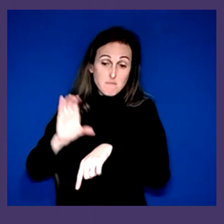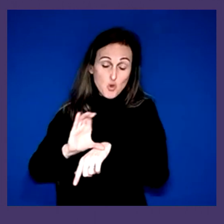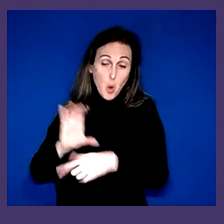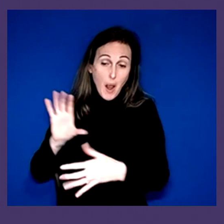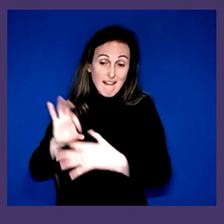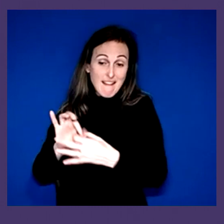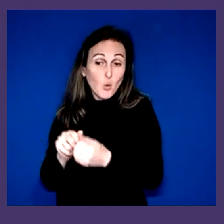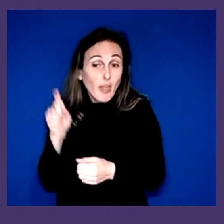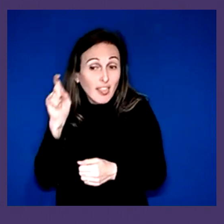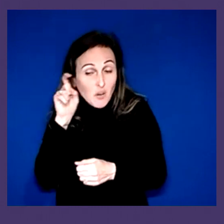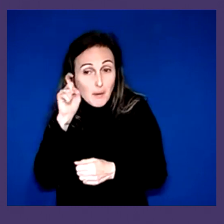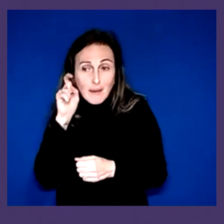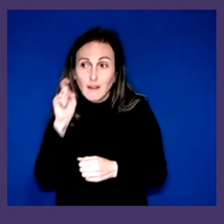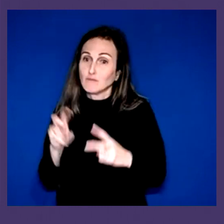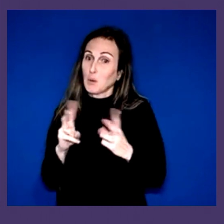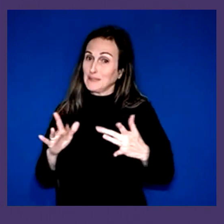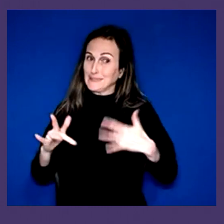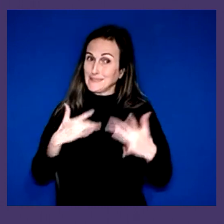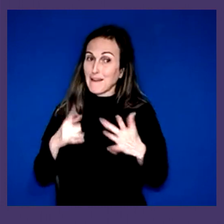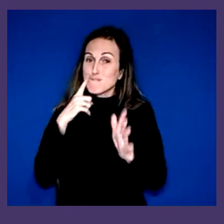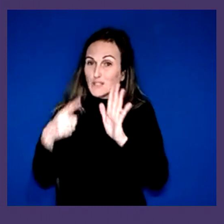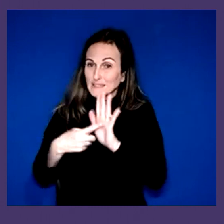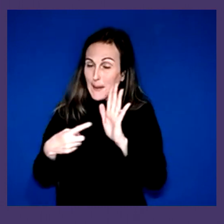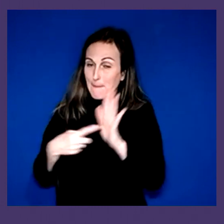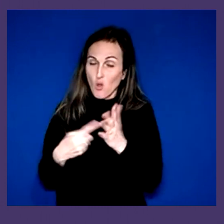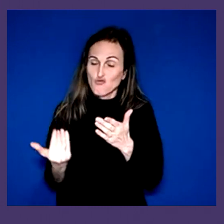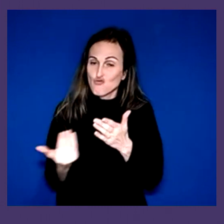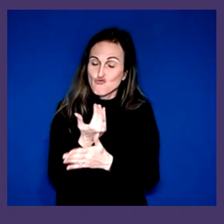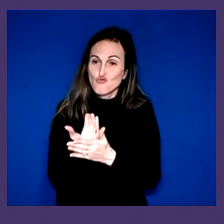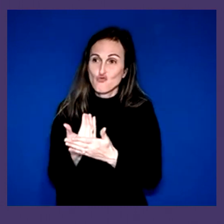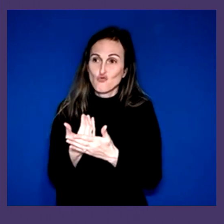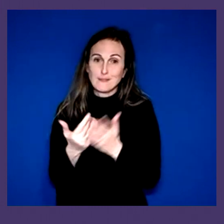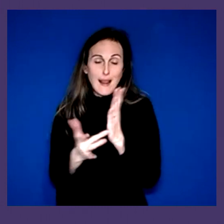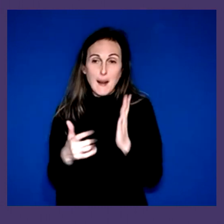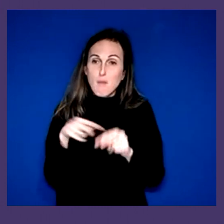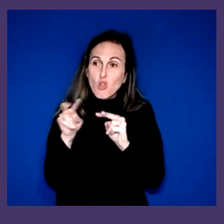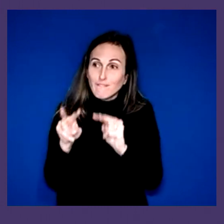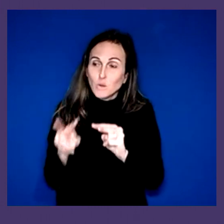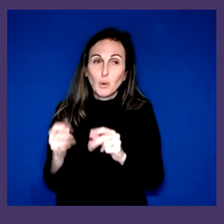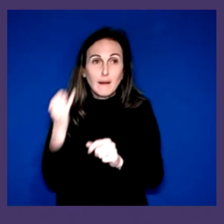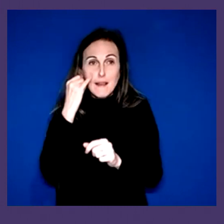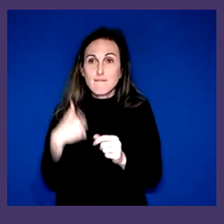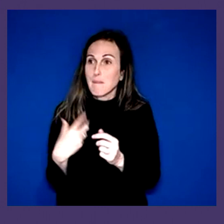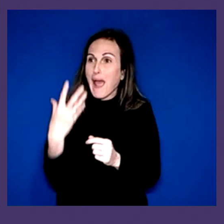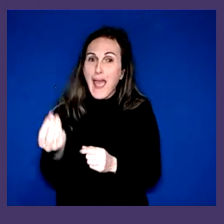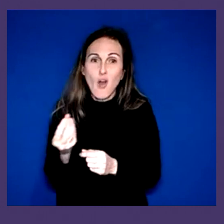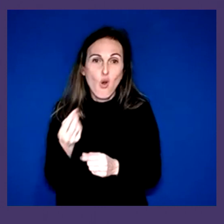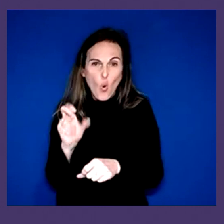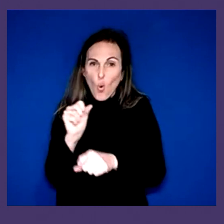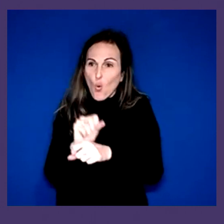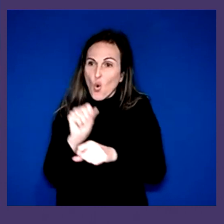my hearing aids to my laptop. As I'm out in the wild or working remotely or traveling, I'm taking calls.